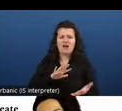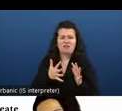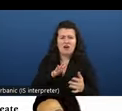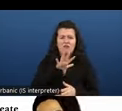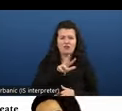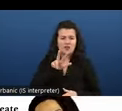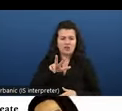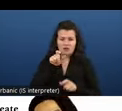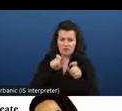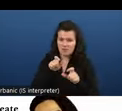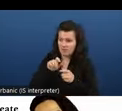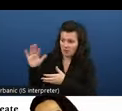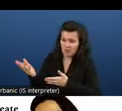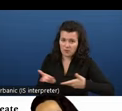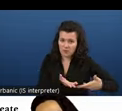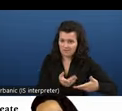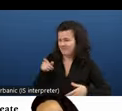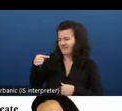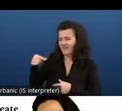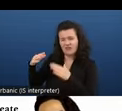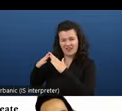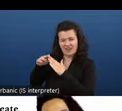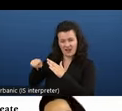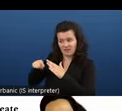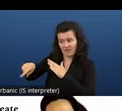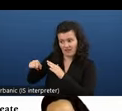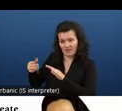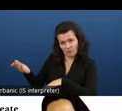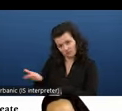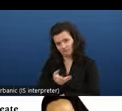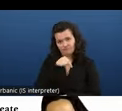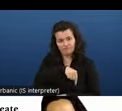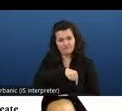we currently have from greenhouse that 15:26:50 are supporting us in that, in that